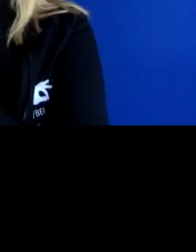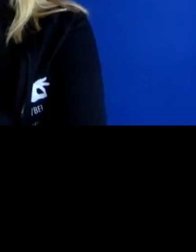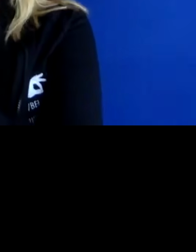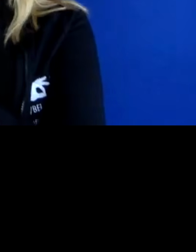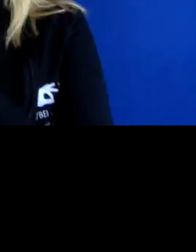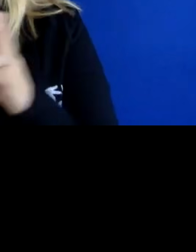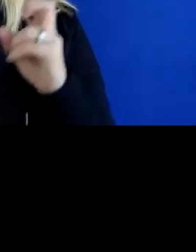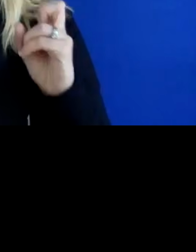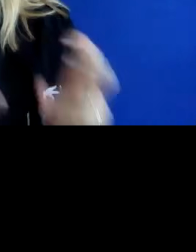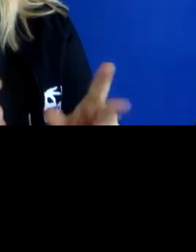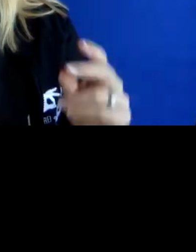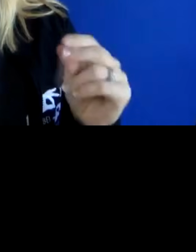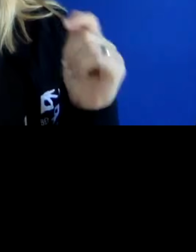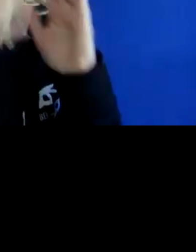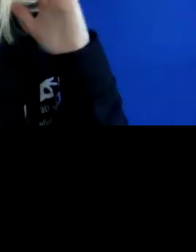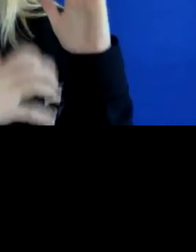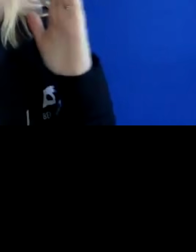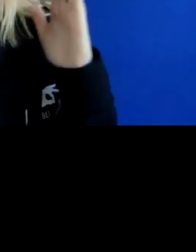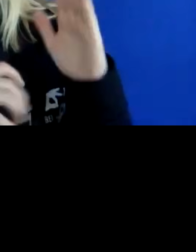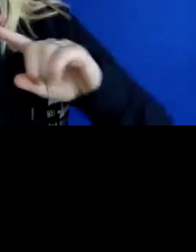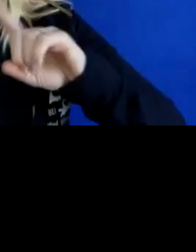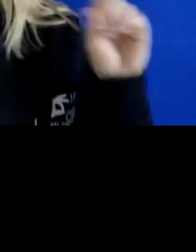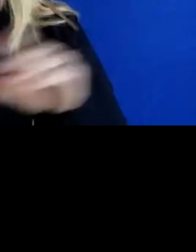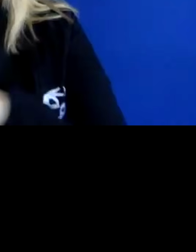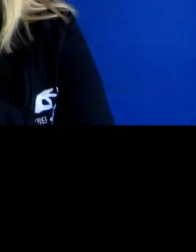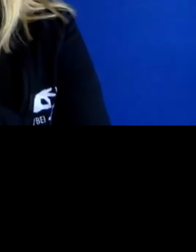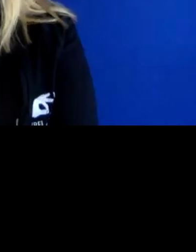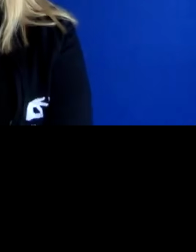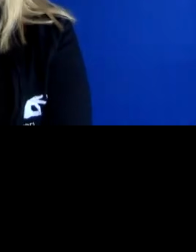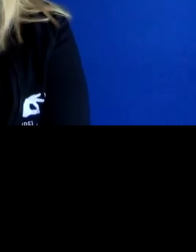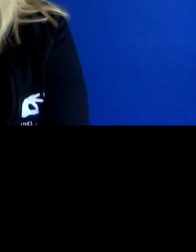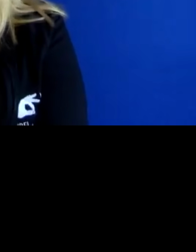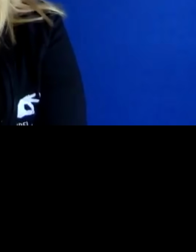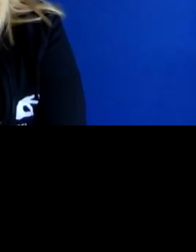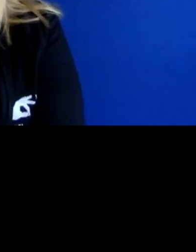but it wouldn't actually have the video, it would just keep the audio file for you.